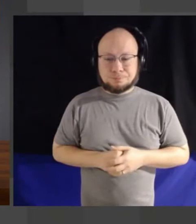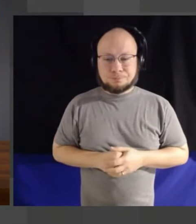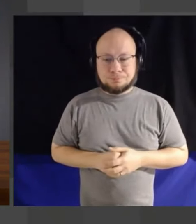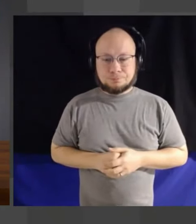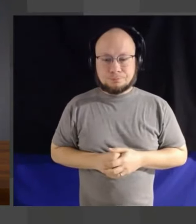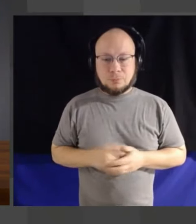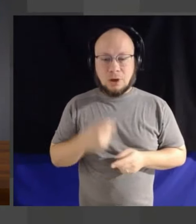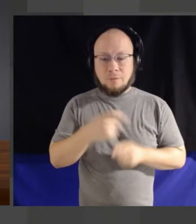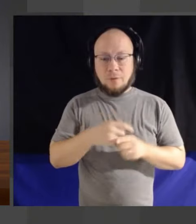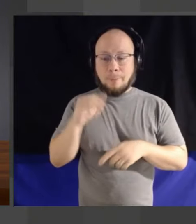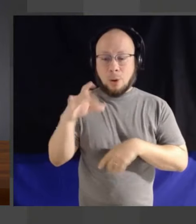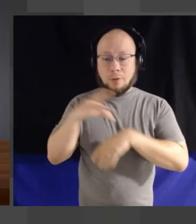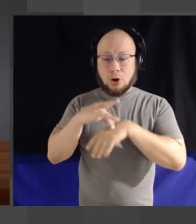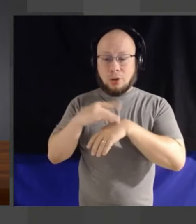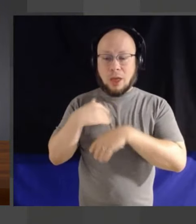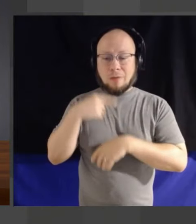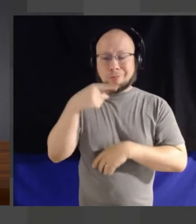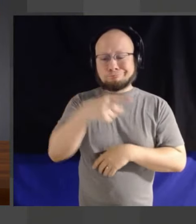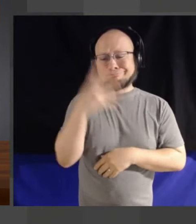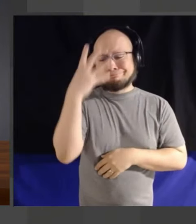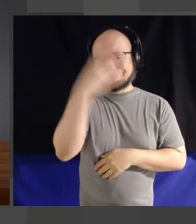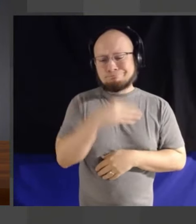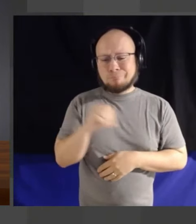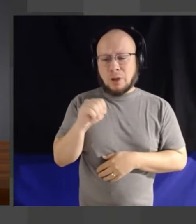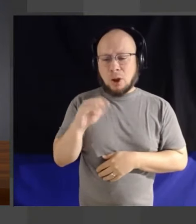ATTACKING.